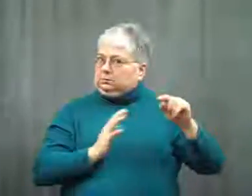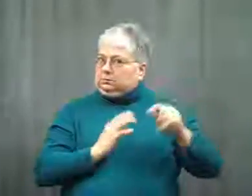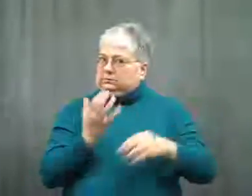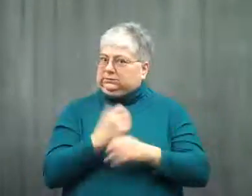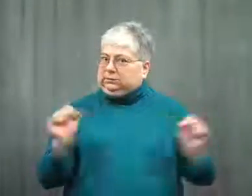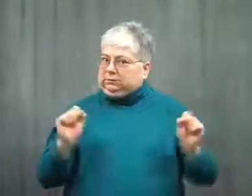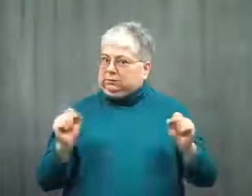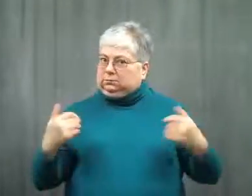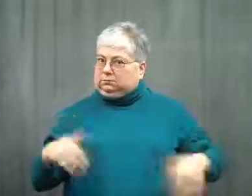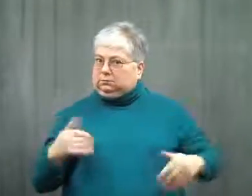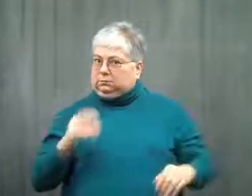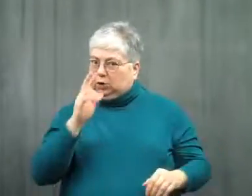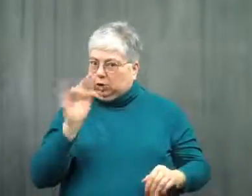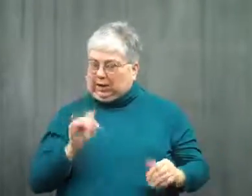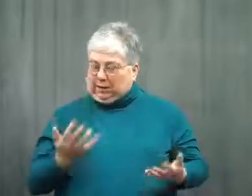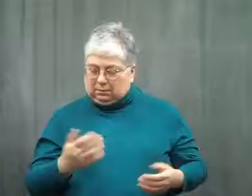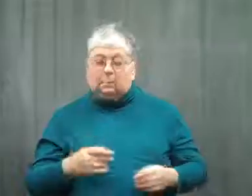Many functions were apparently spared.